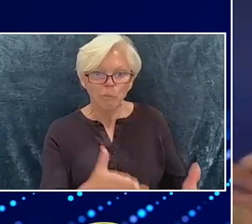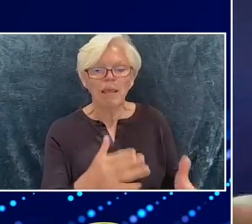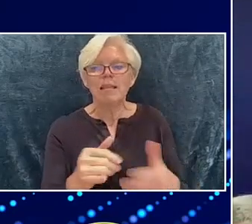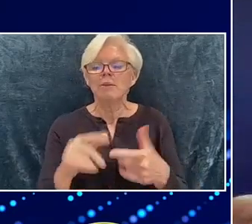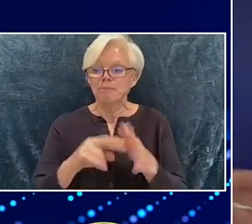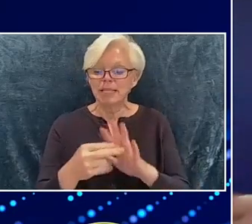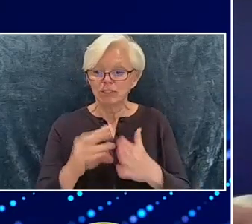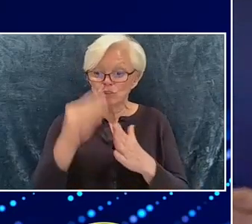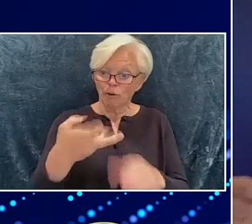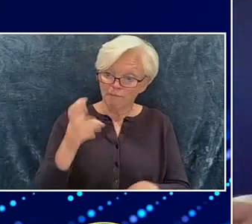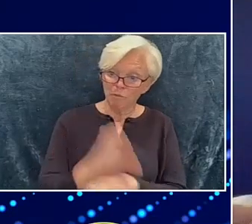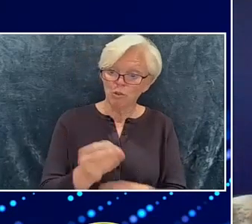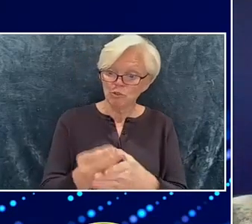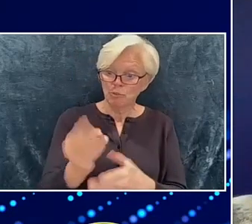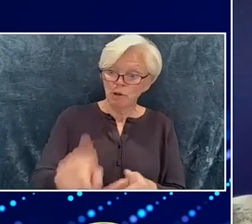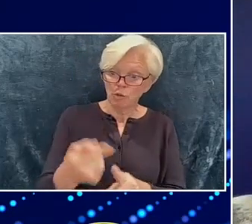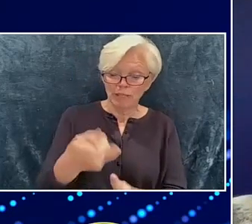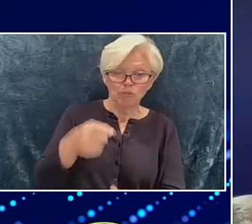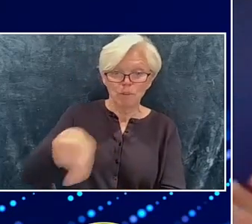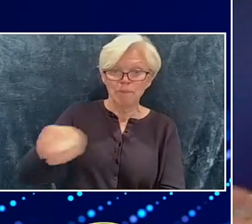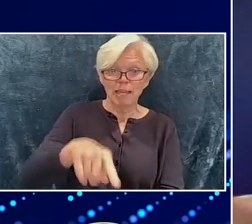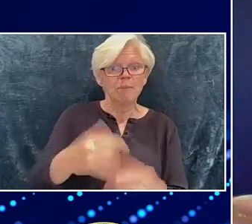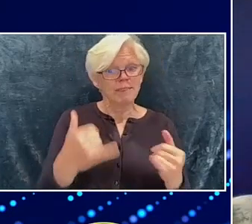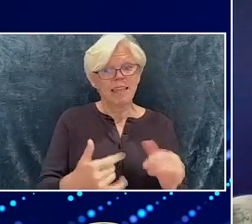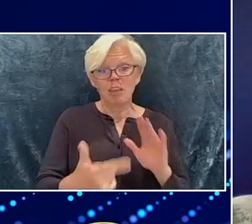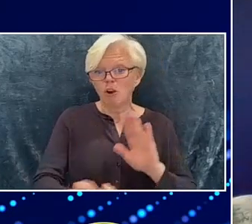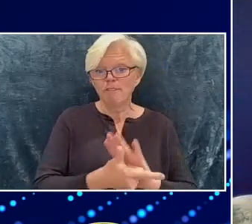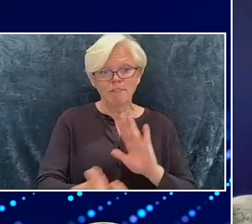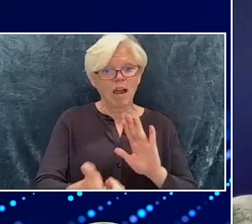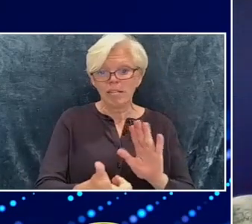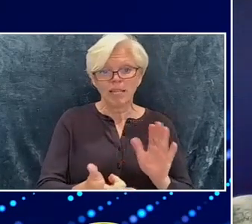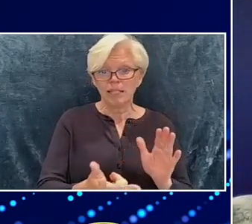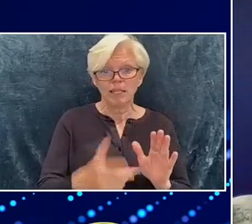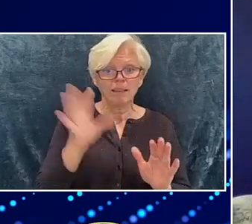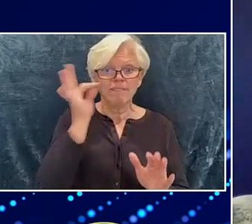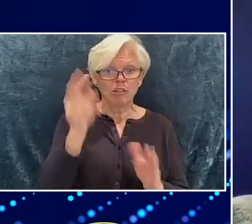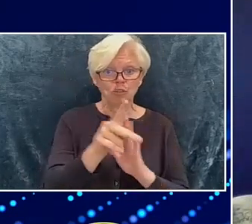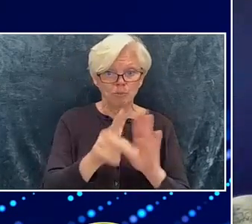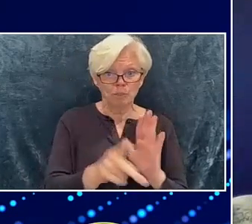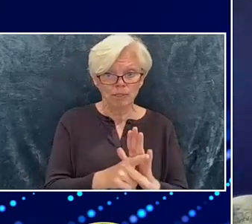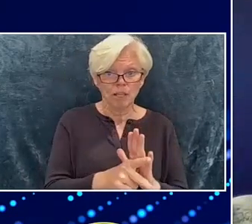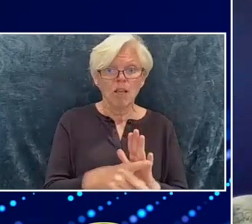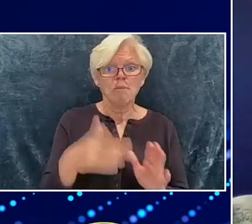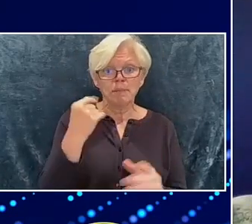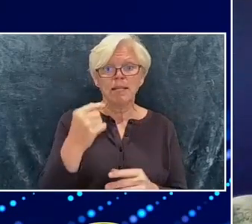They are currently violating Federal policy by going directly to faculty and